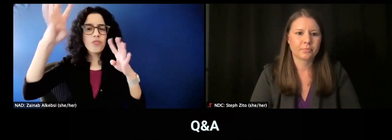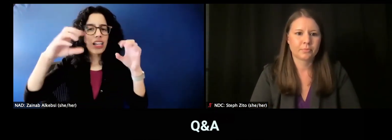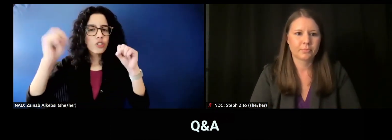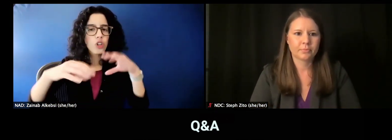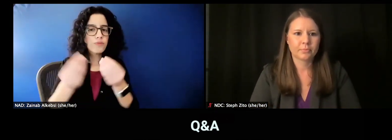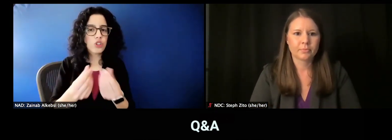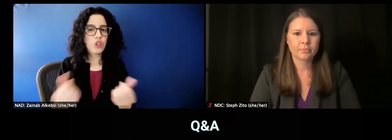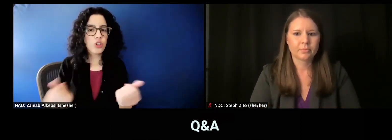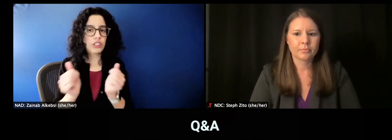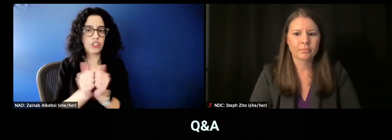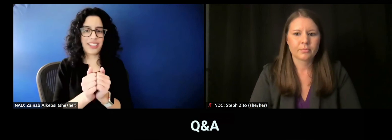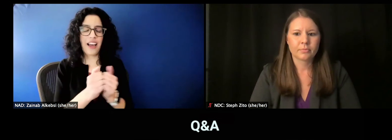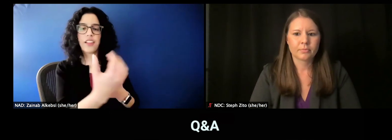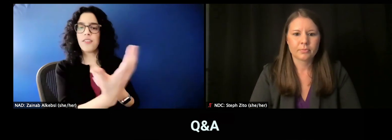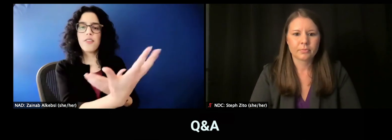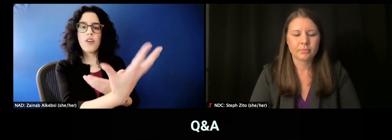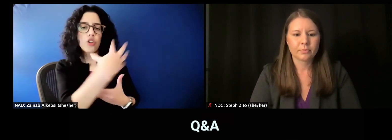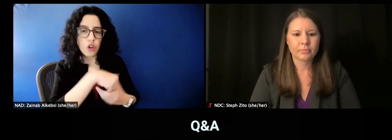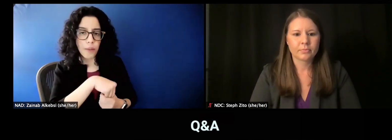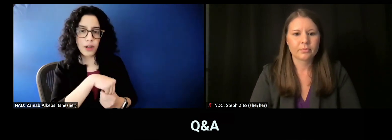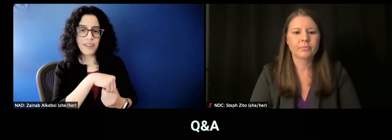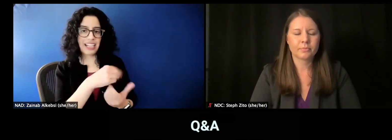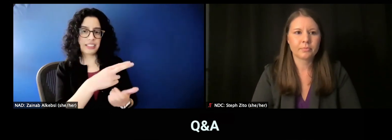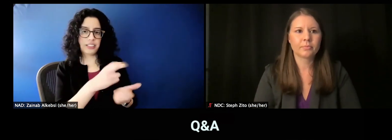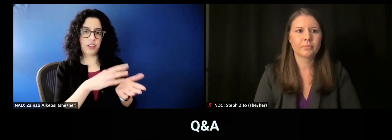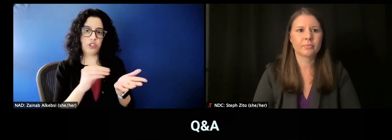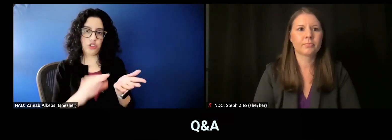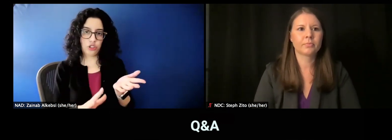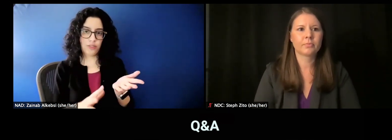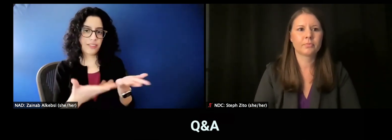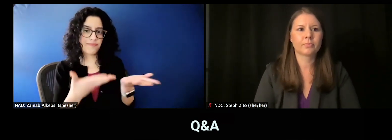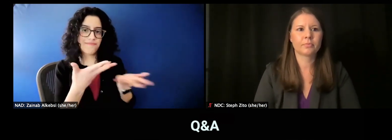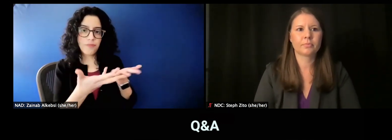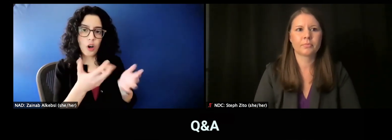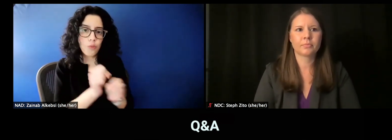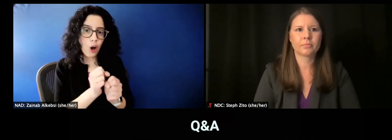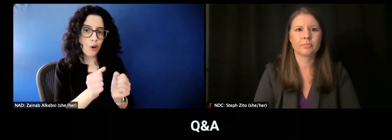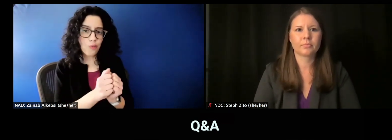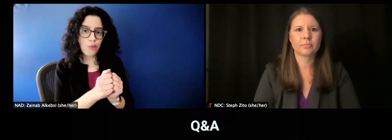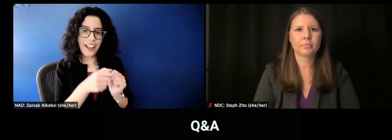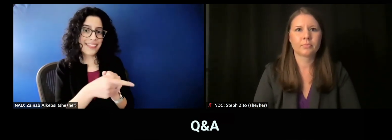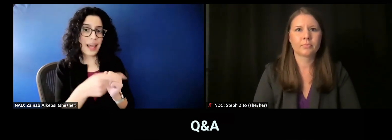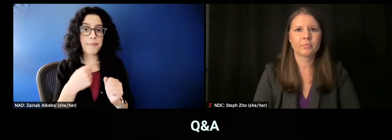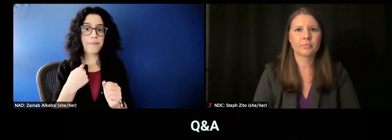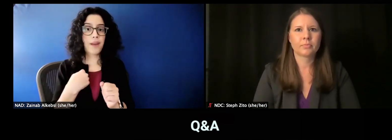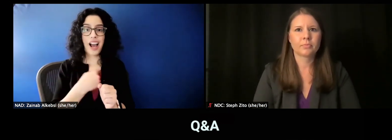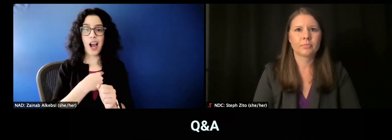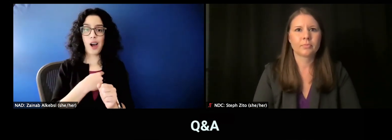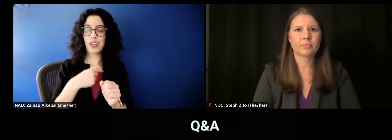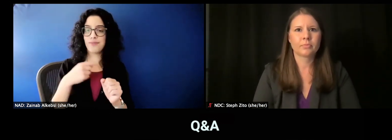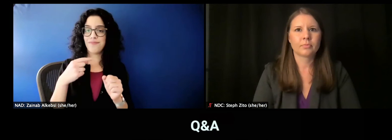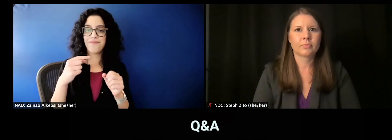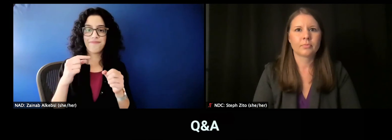later so you want to brainstorm solutions together and engage with the student, involve them in the decision-making process.